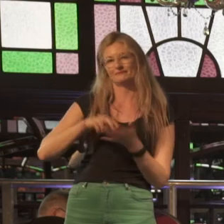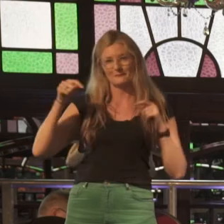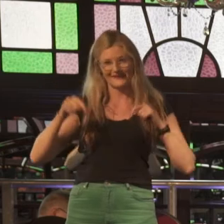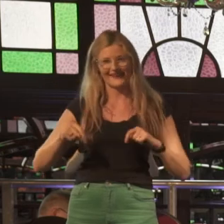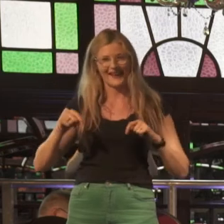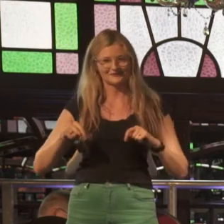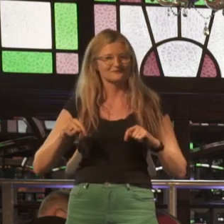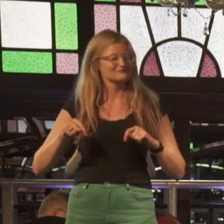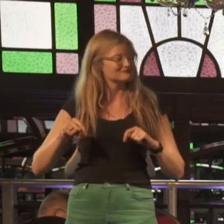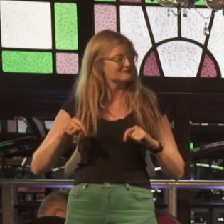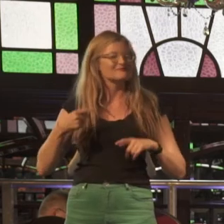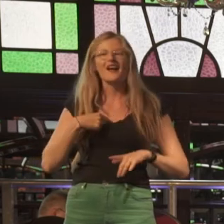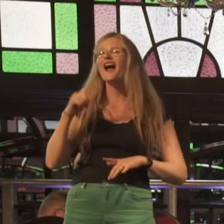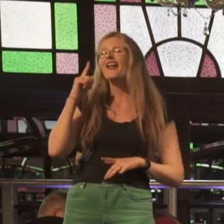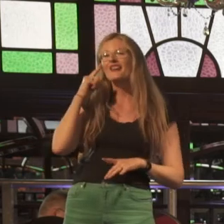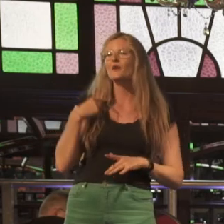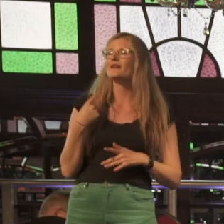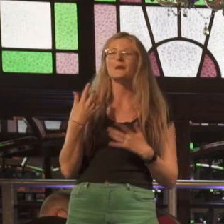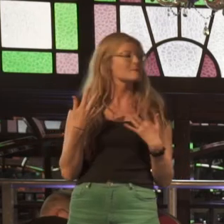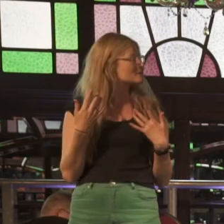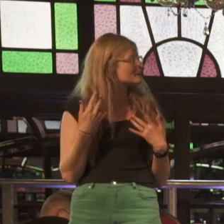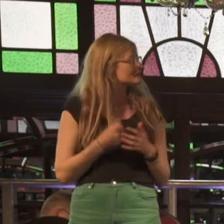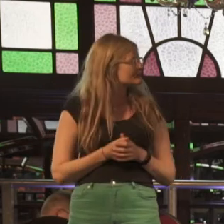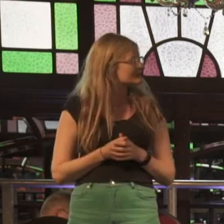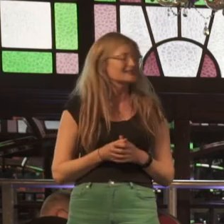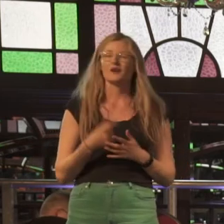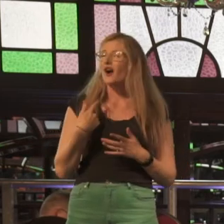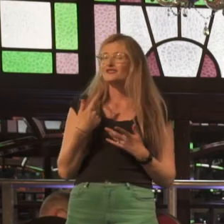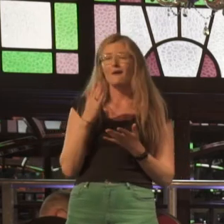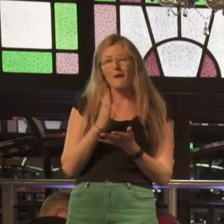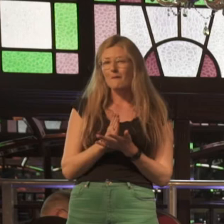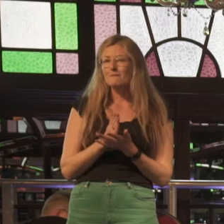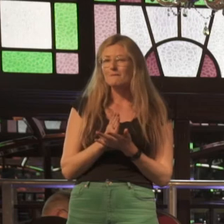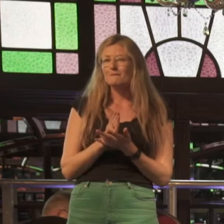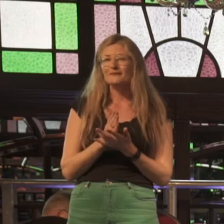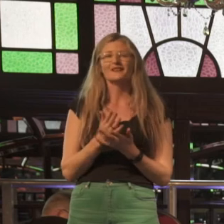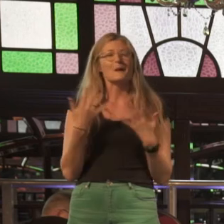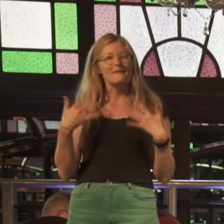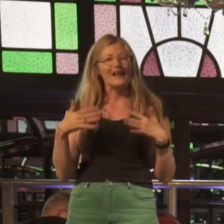Look, I think we can't overstate how great it is to have someone like Simon make this happen.